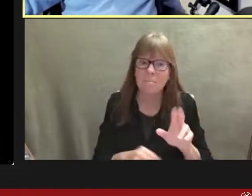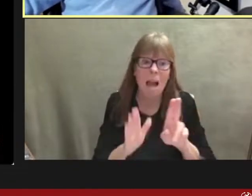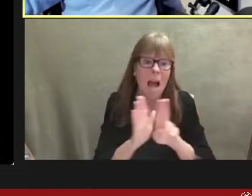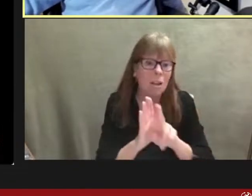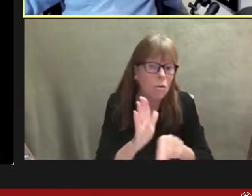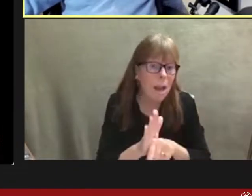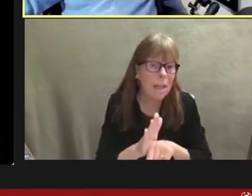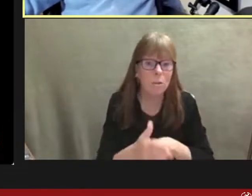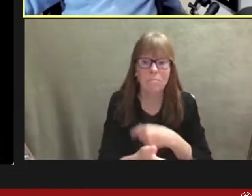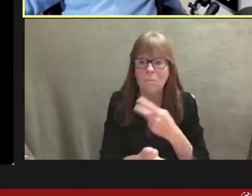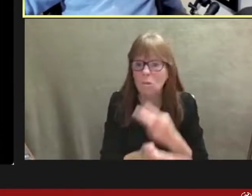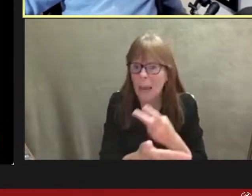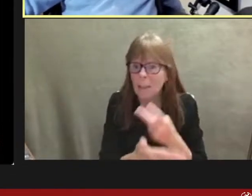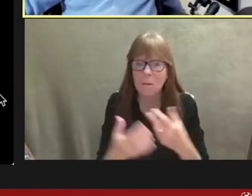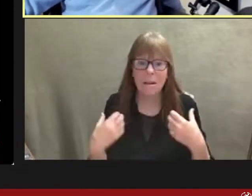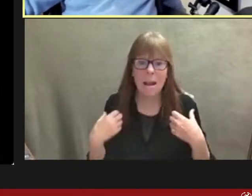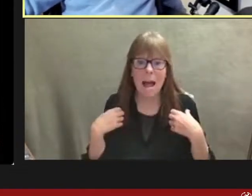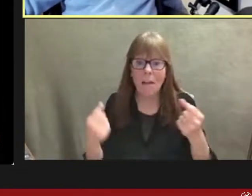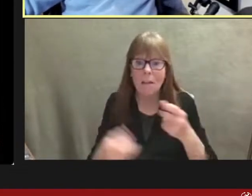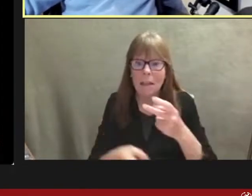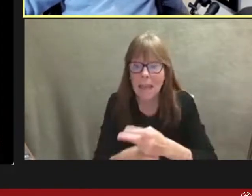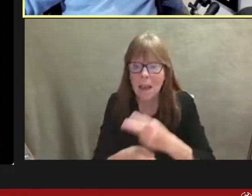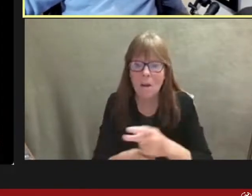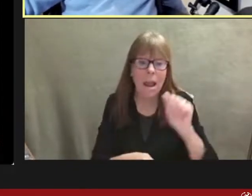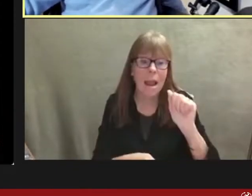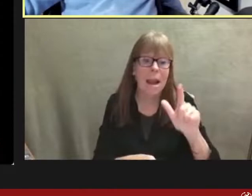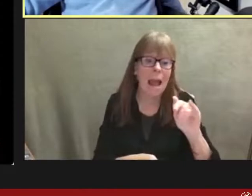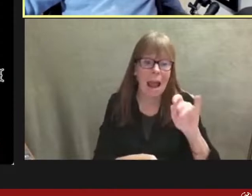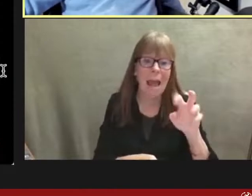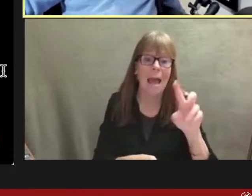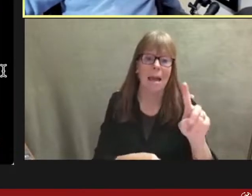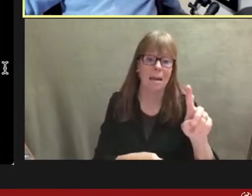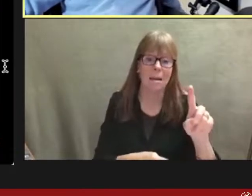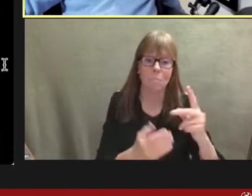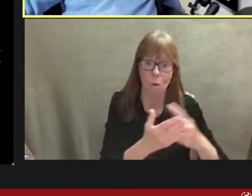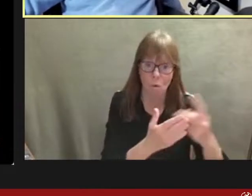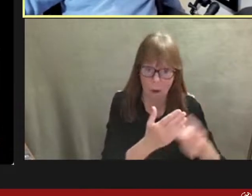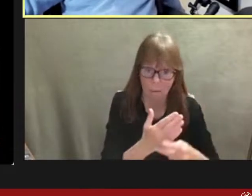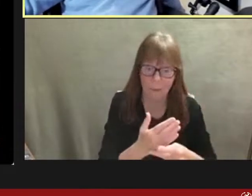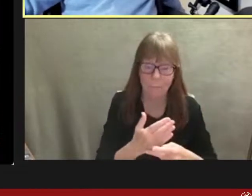professional and allied health professional programs, residency and fellowship programs,